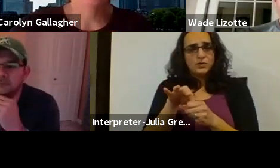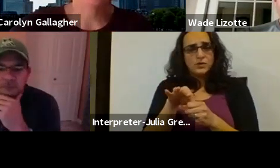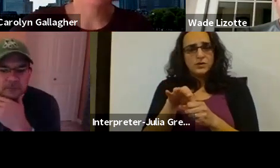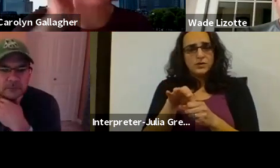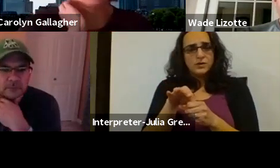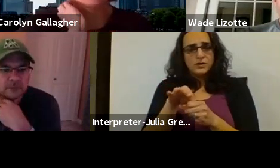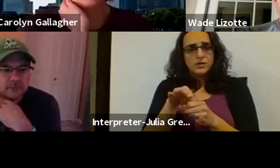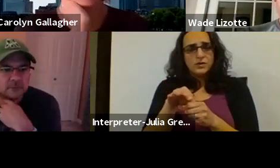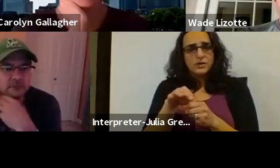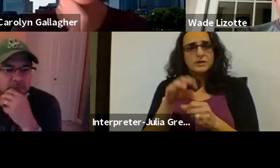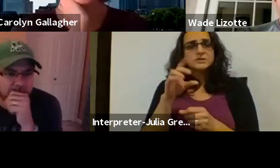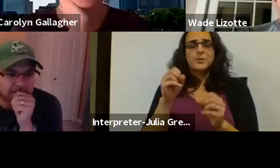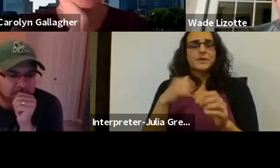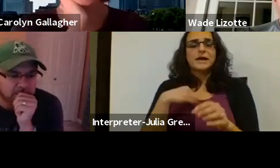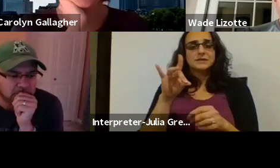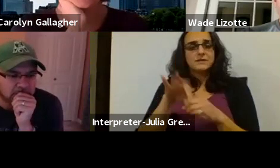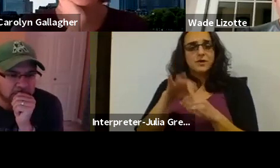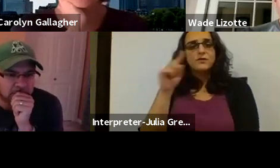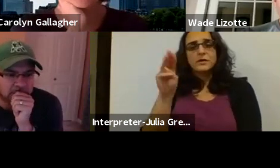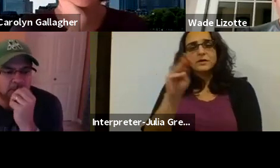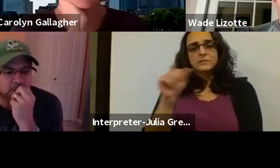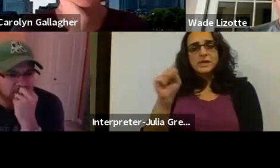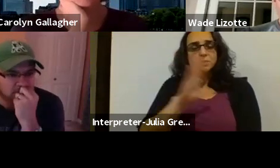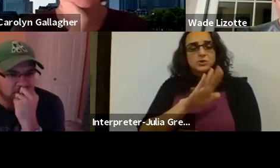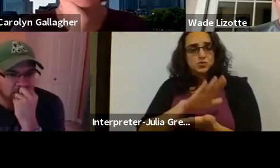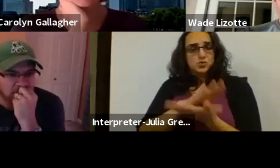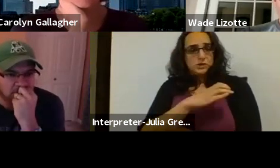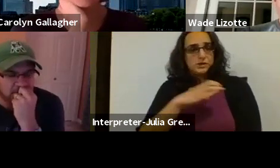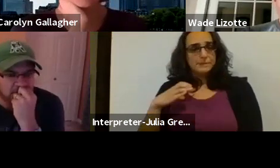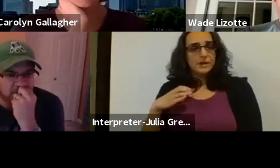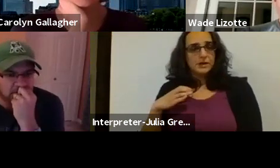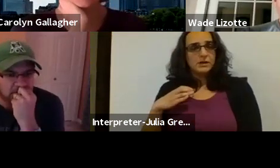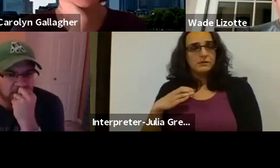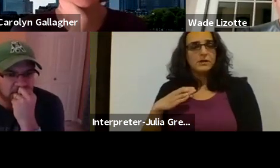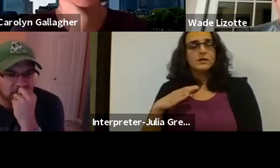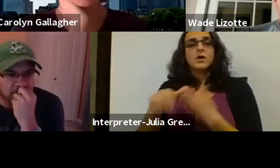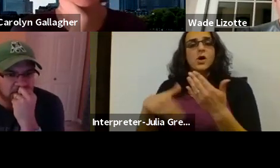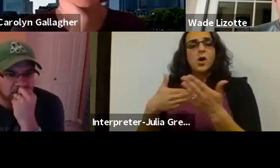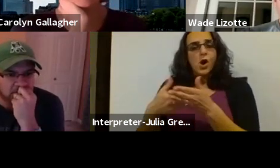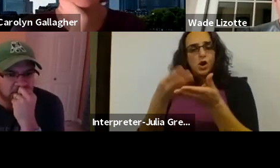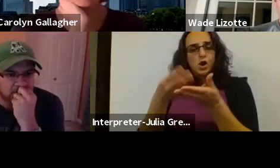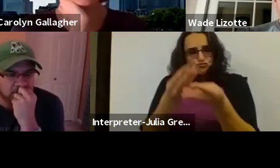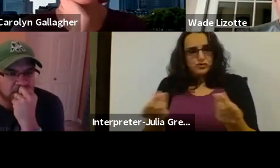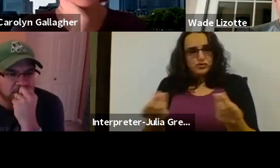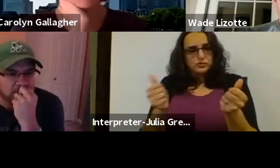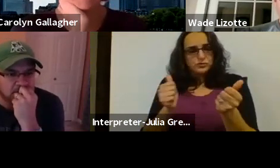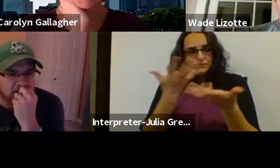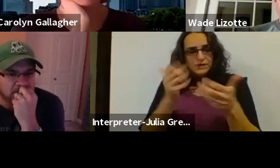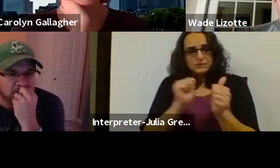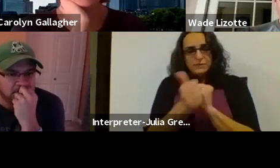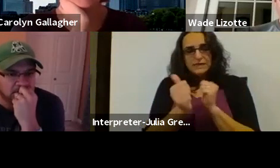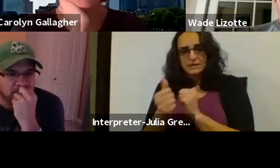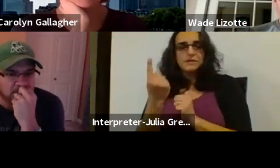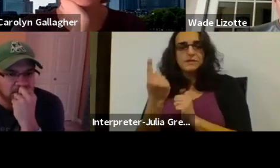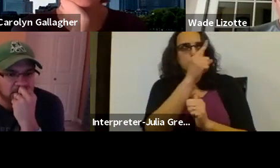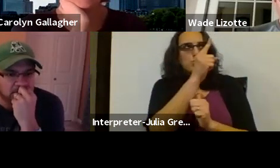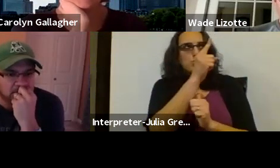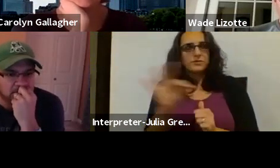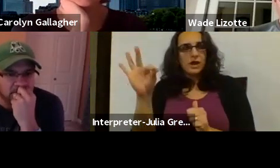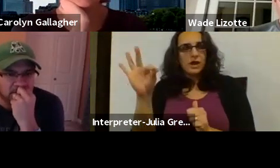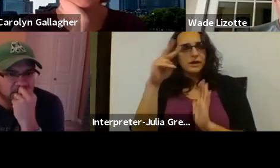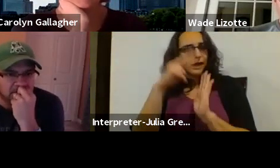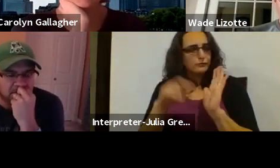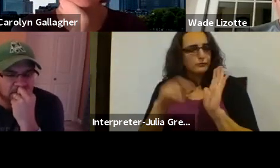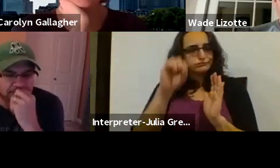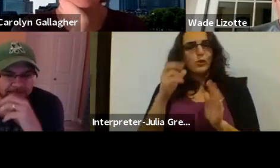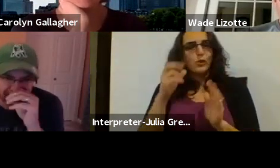Kathleen Stern: So I did the vote for Massachusetts School Committee, all of the resolutions passed. So that's one through nine. I can read them through it or name of them if you want but